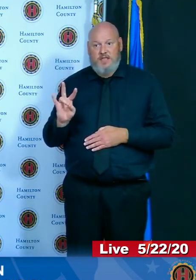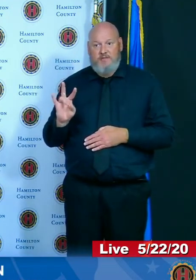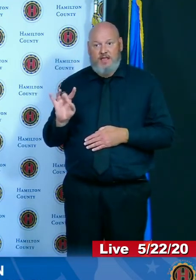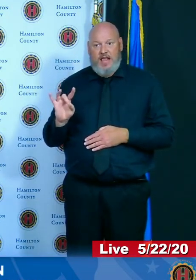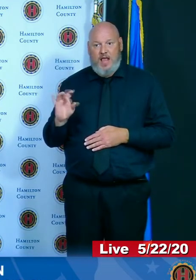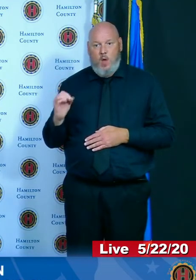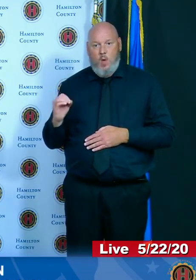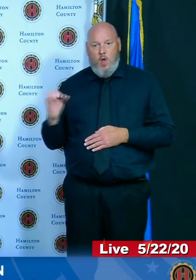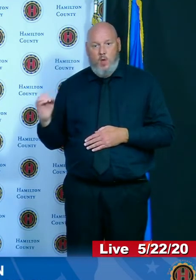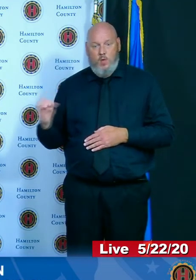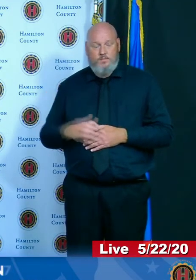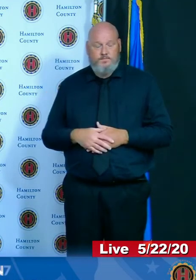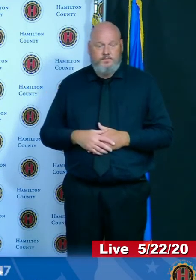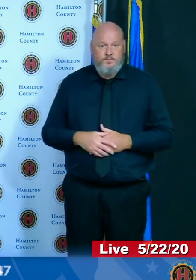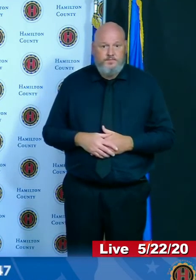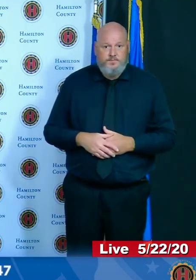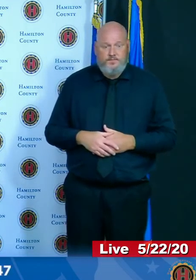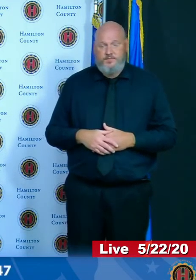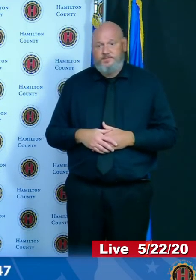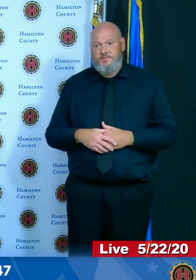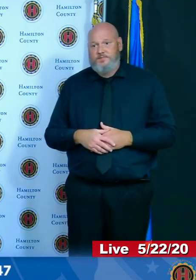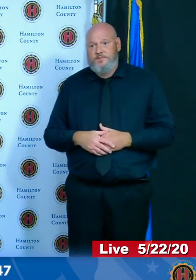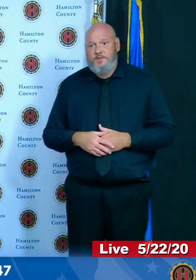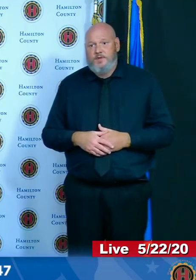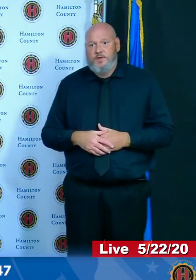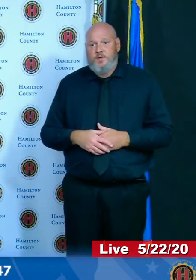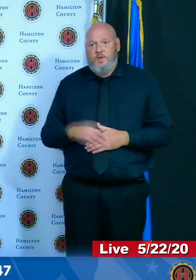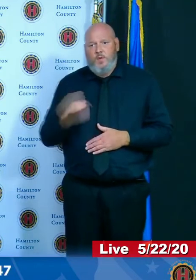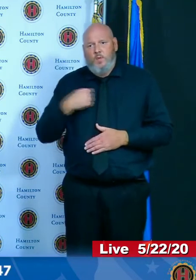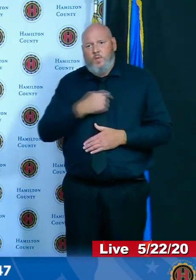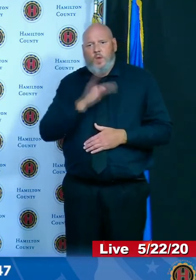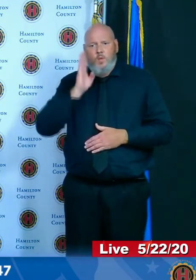complaints throughout the weekend and if we saw a significant issue at a business